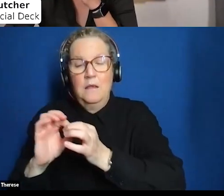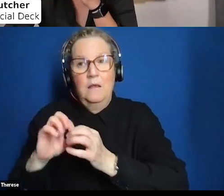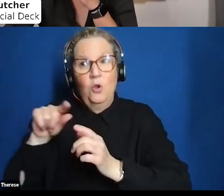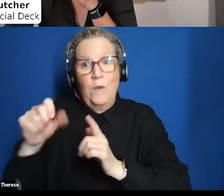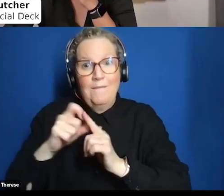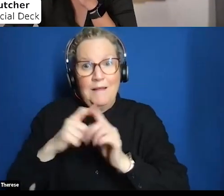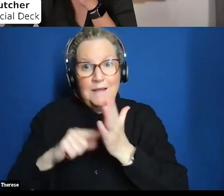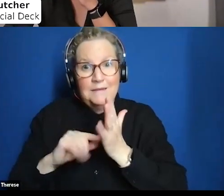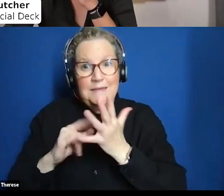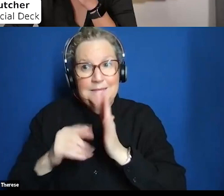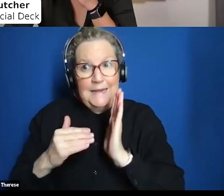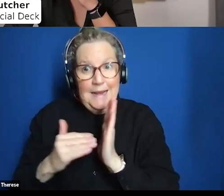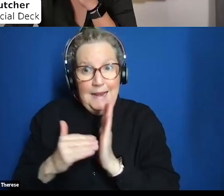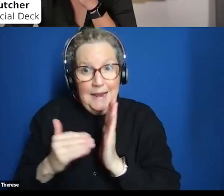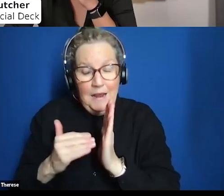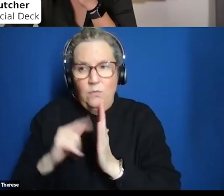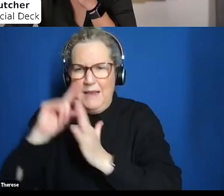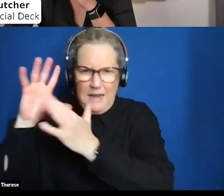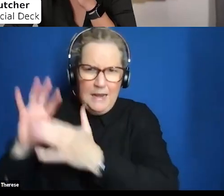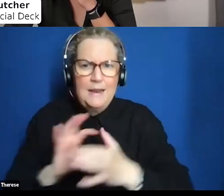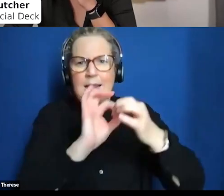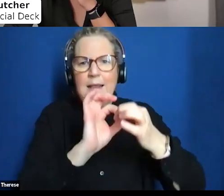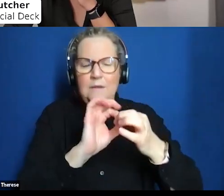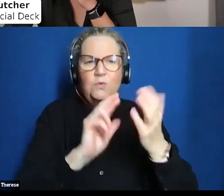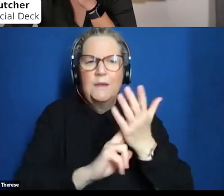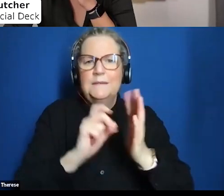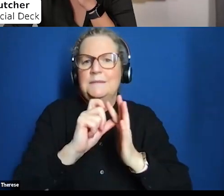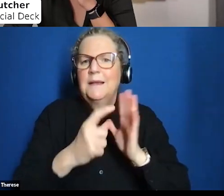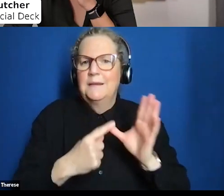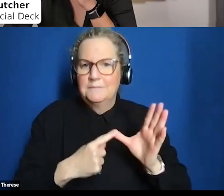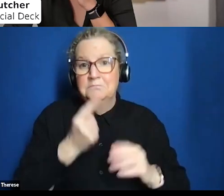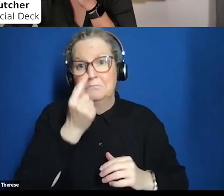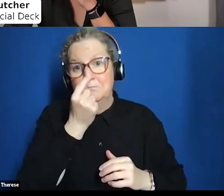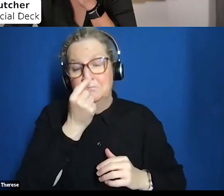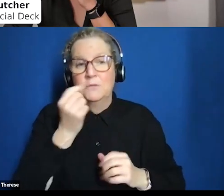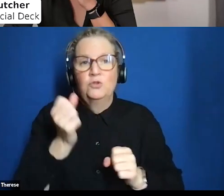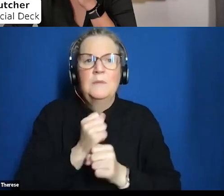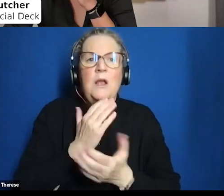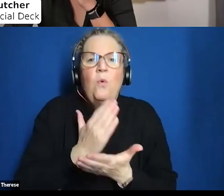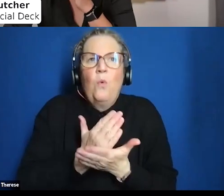they can be linked in a way which ensures that people are captured